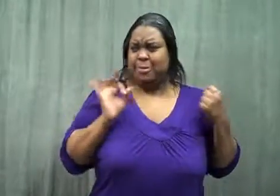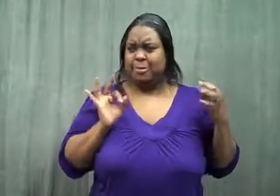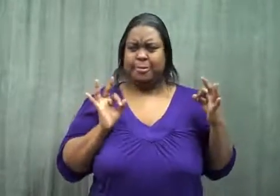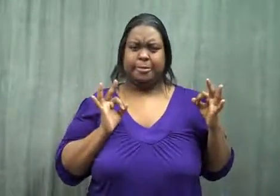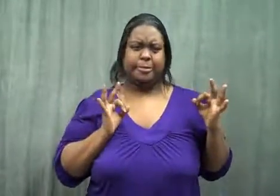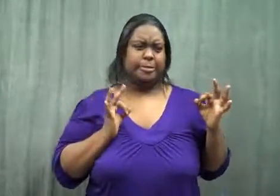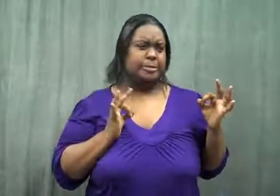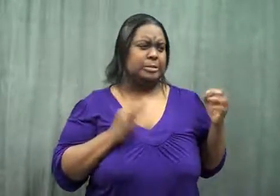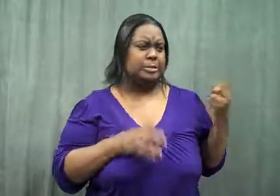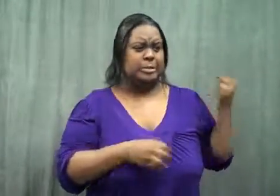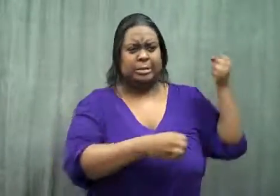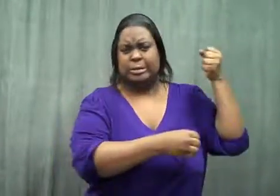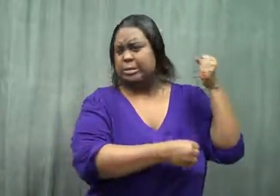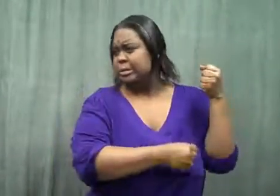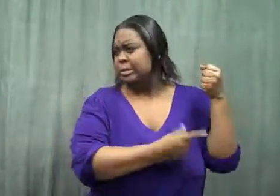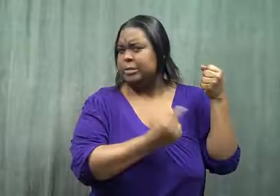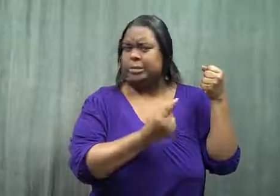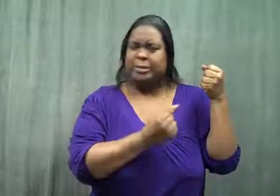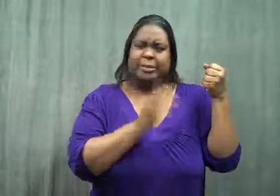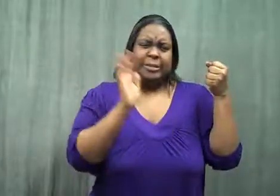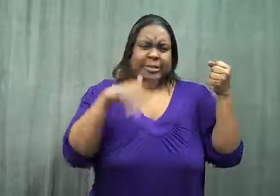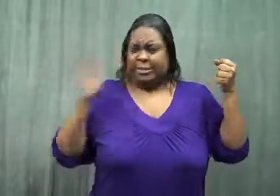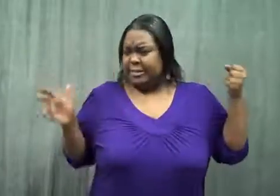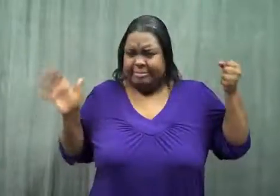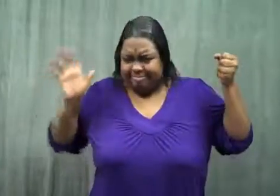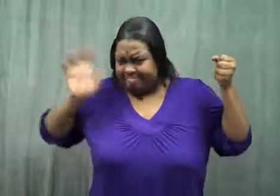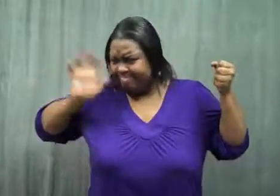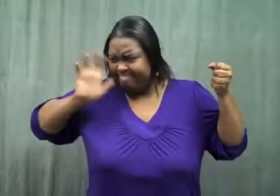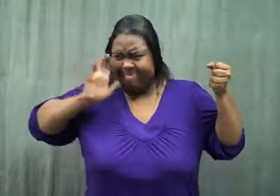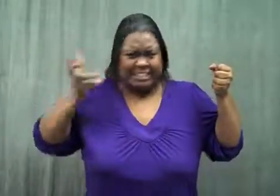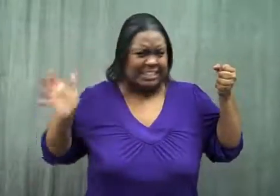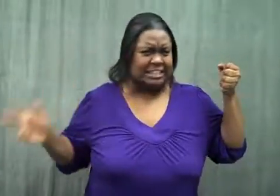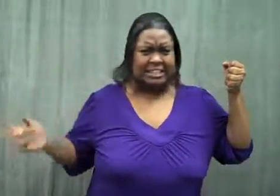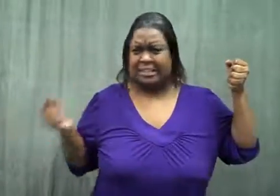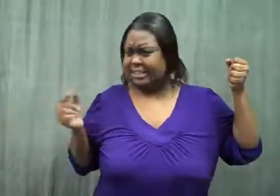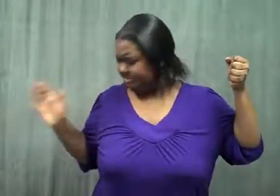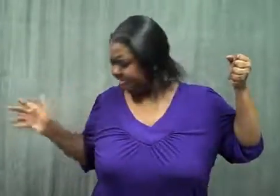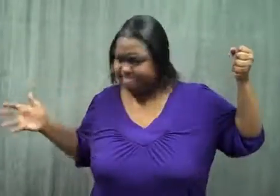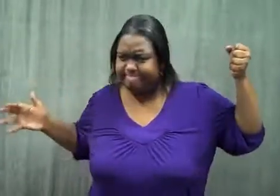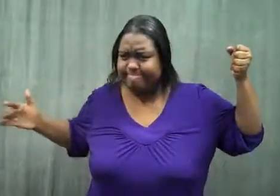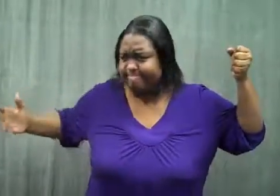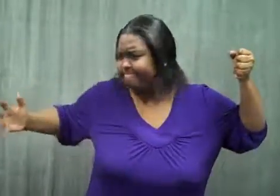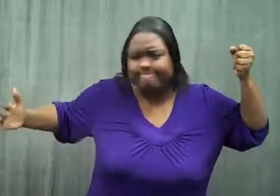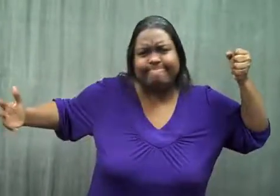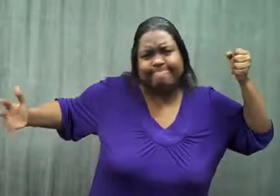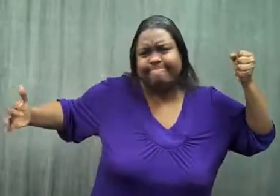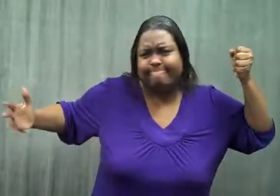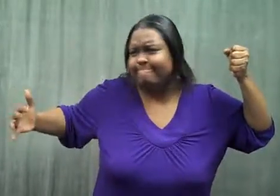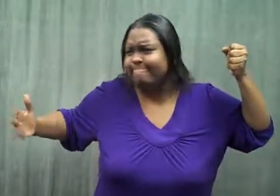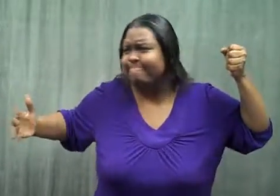The shepherd continued looking with his flock.